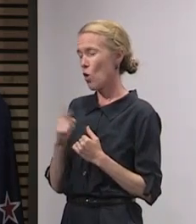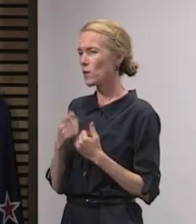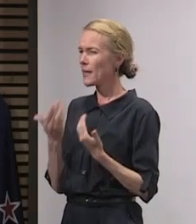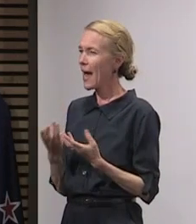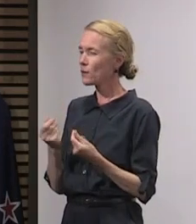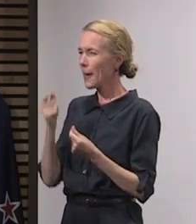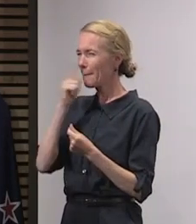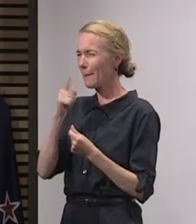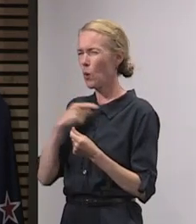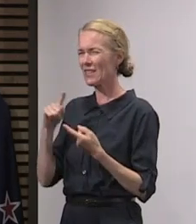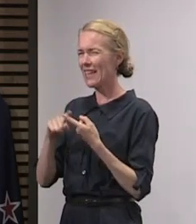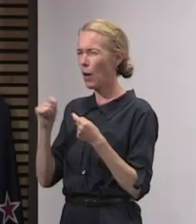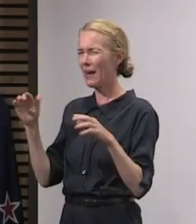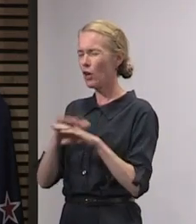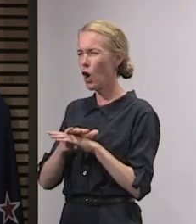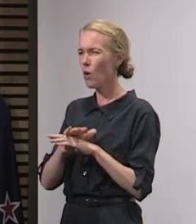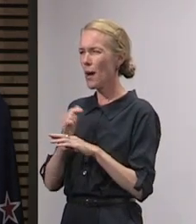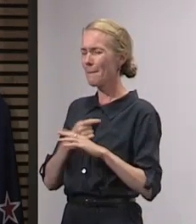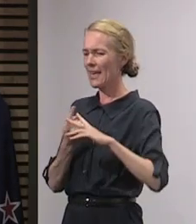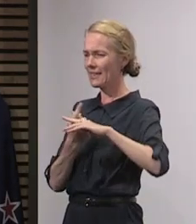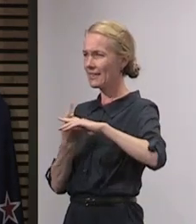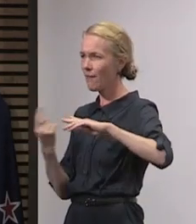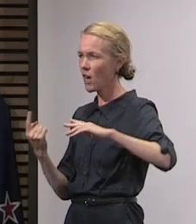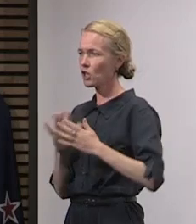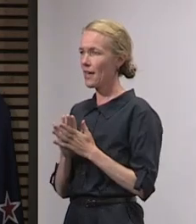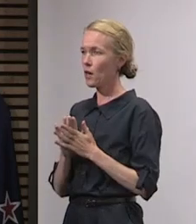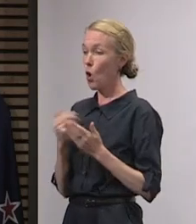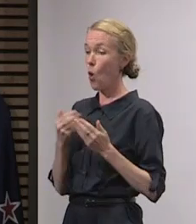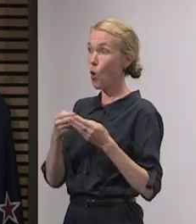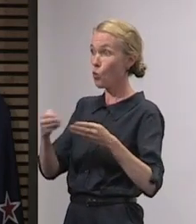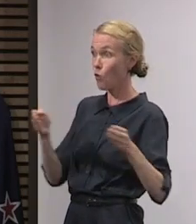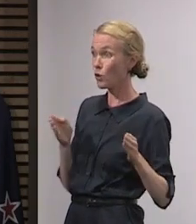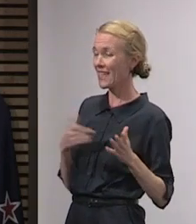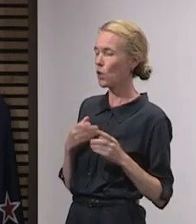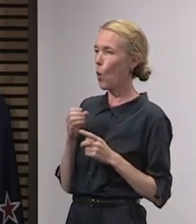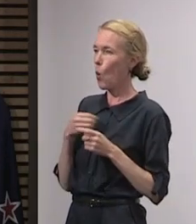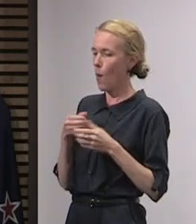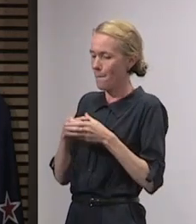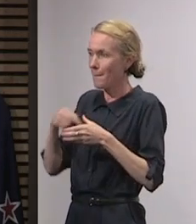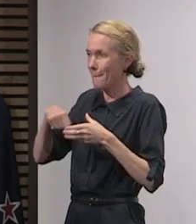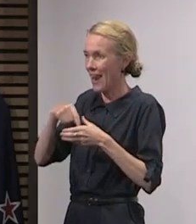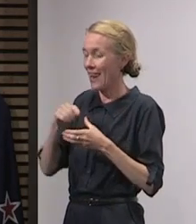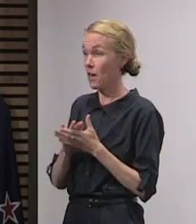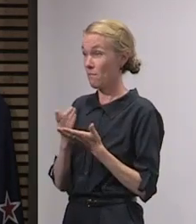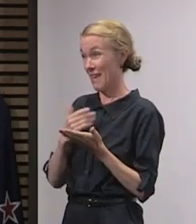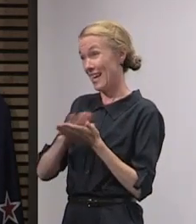there is still a little bit of